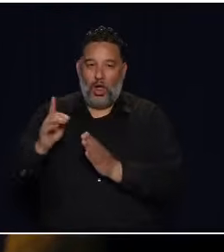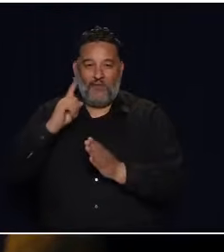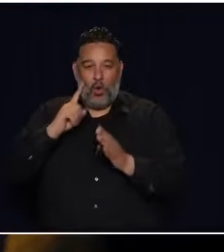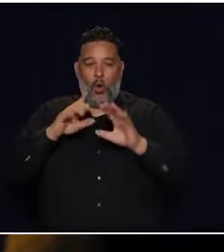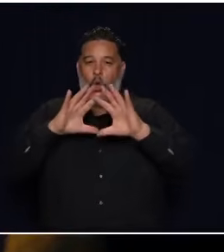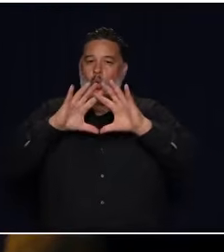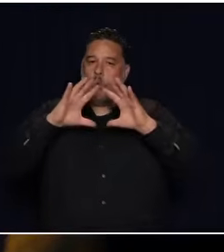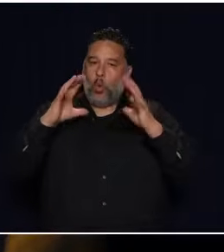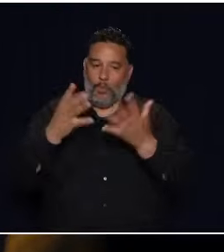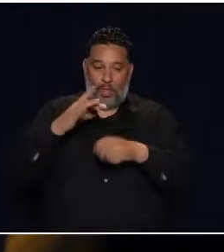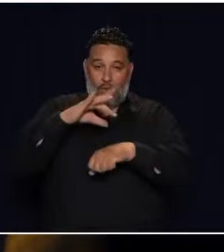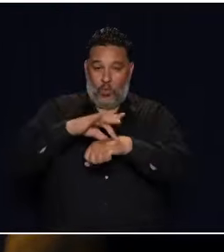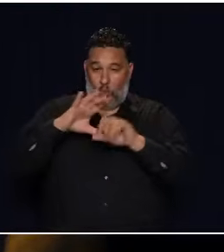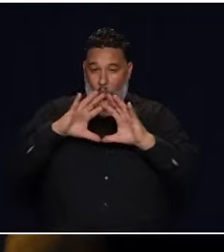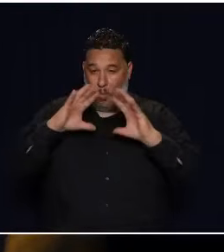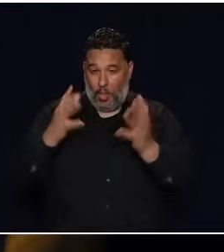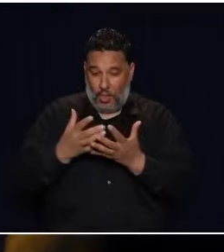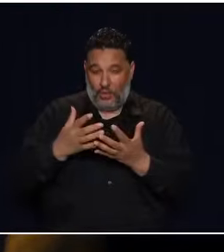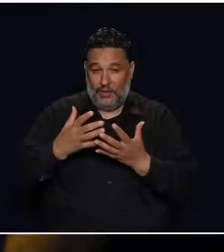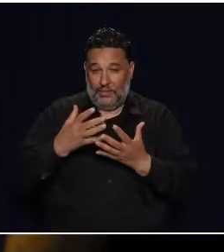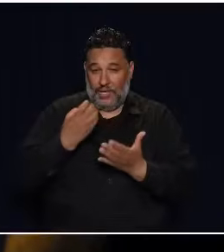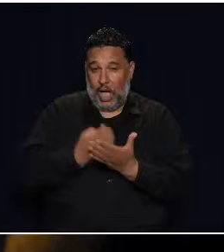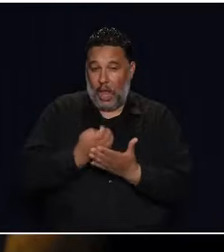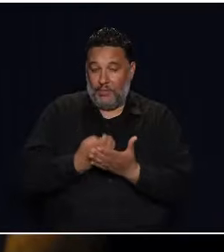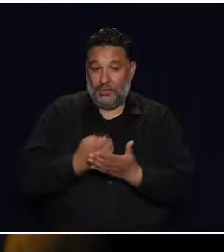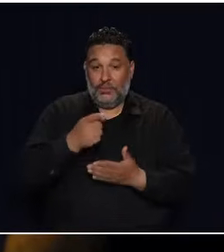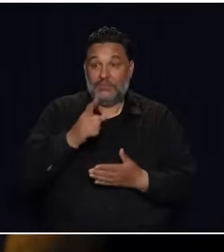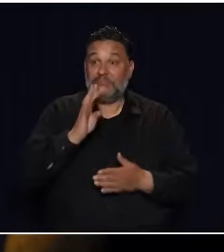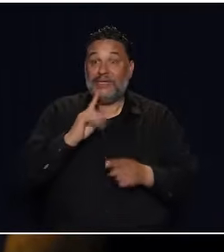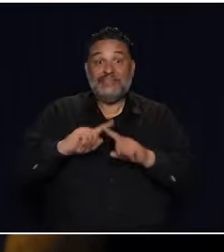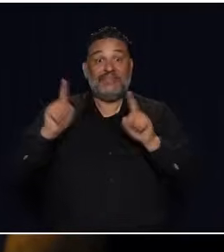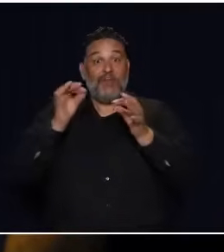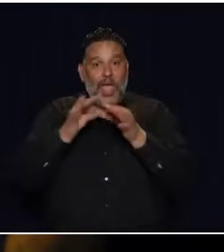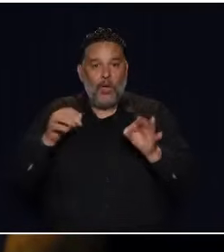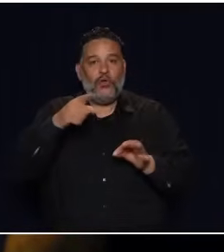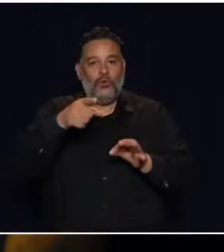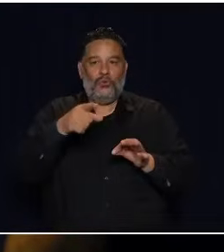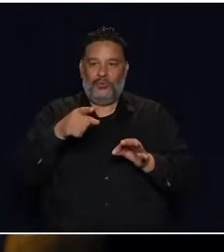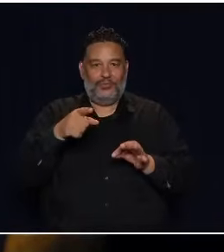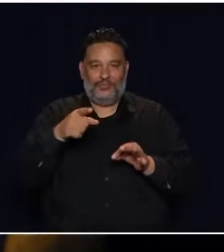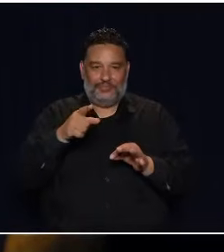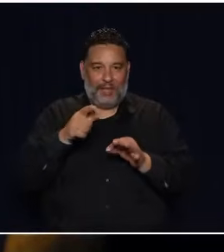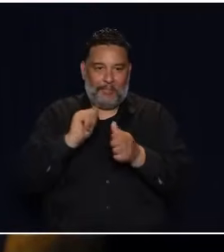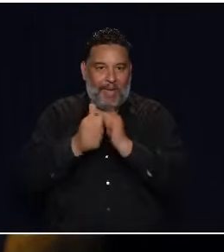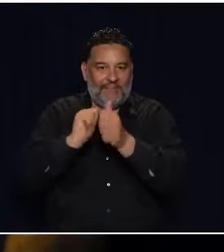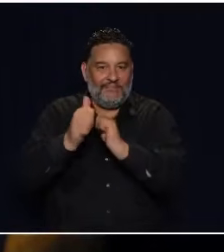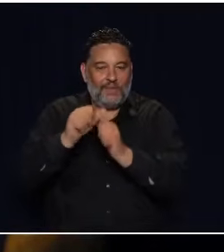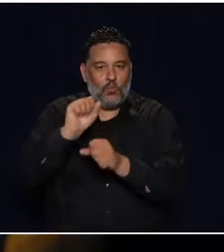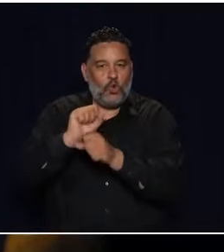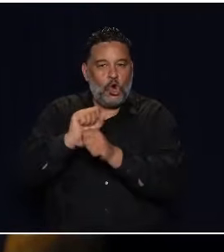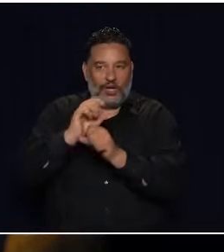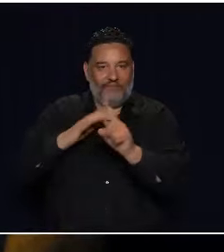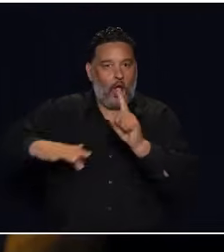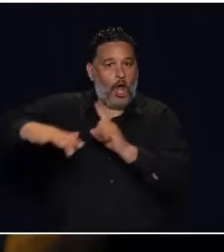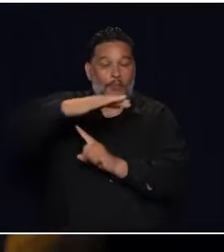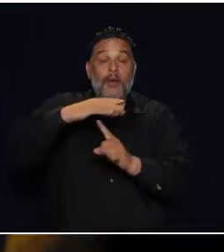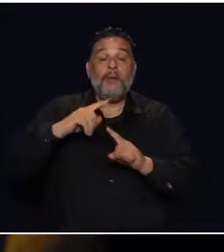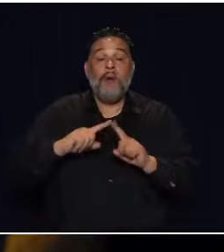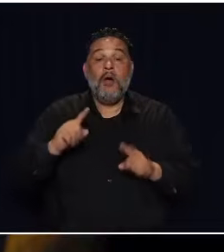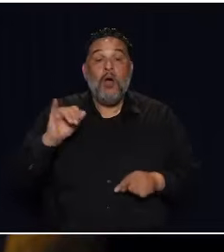IT IS PREPARING OUR STUDENTS FOR THIS GLOBAL ECONOMY. WHEN YOU SPEAK ANOTHER LANGUAGE,